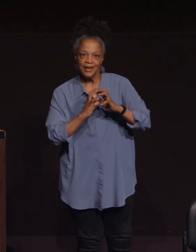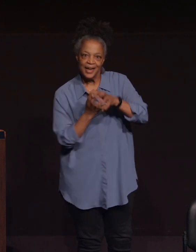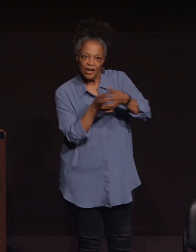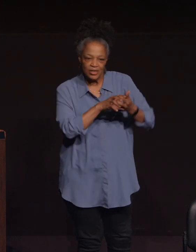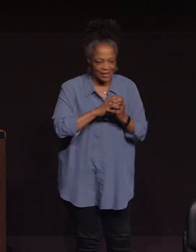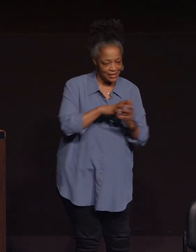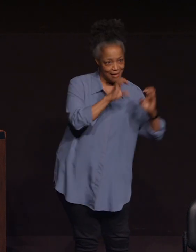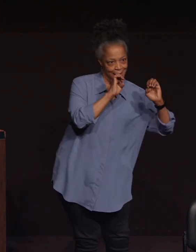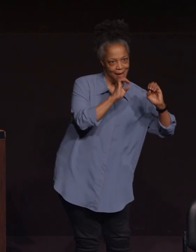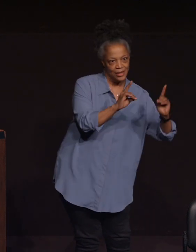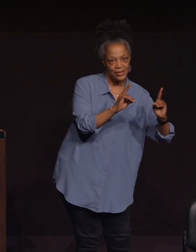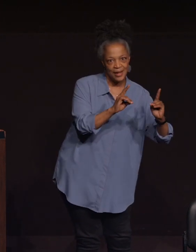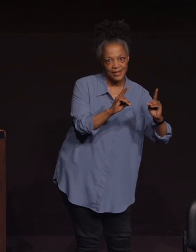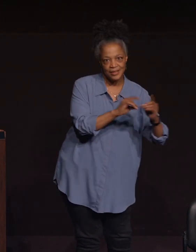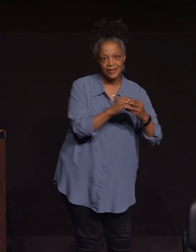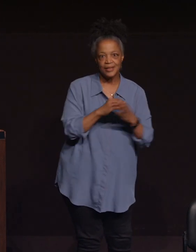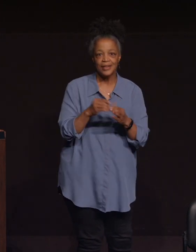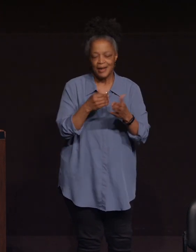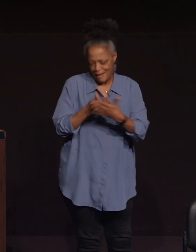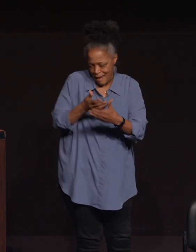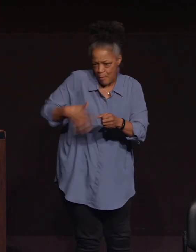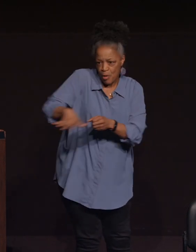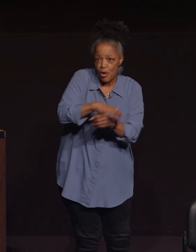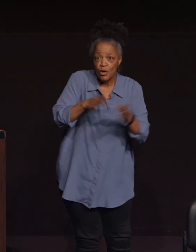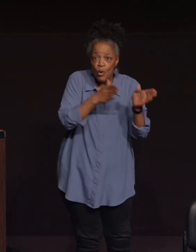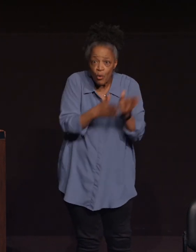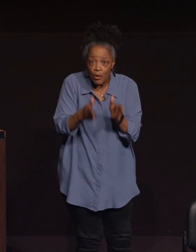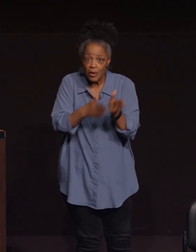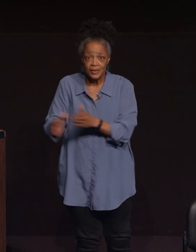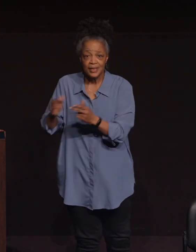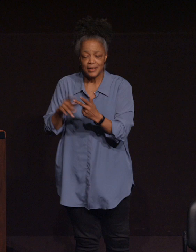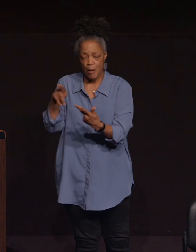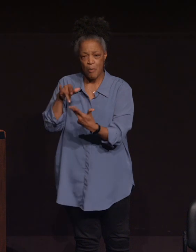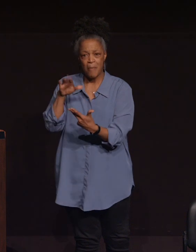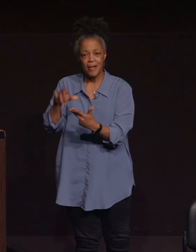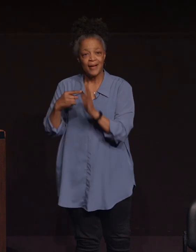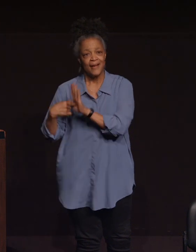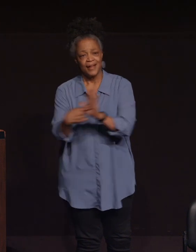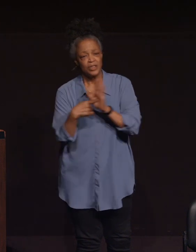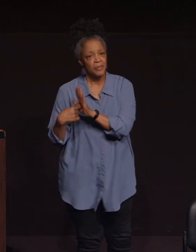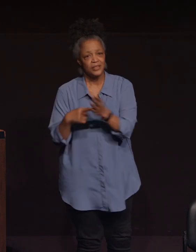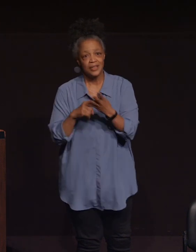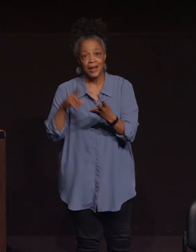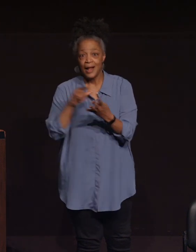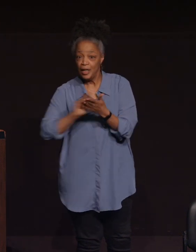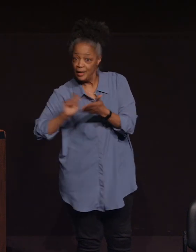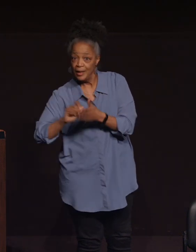education, neighborhood organization, public exhibitions, and literature.